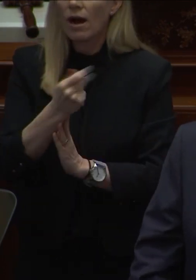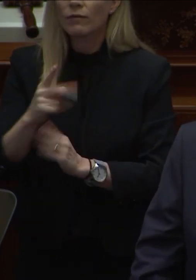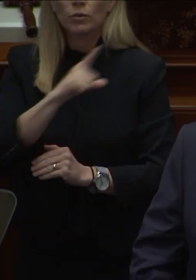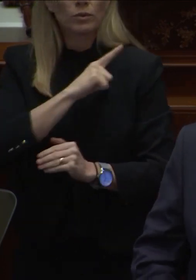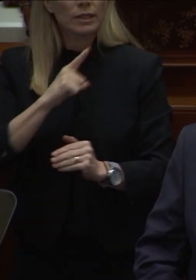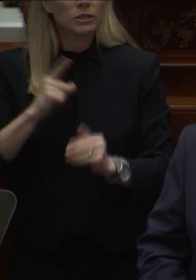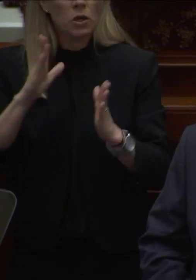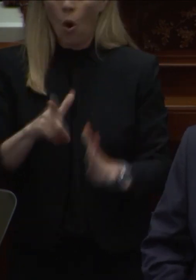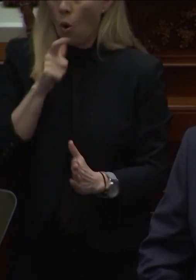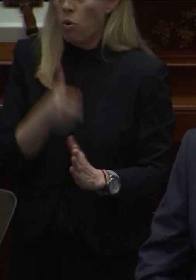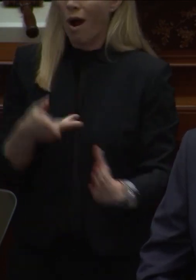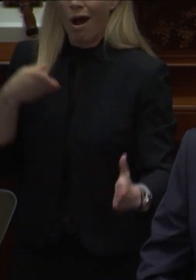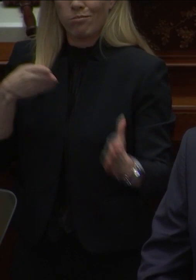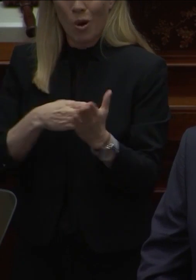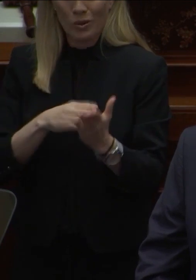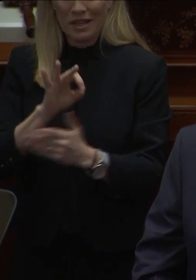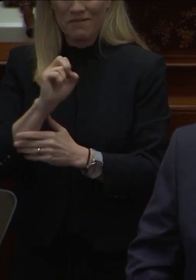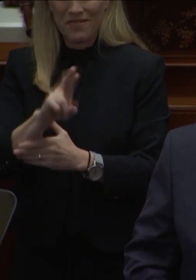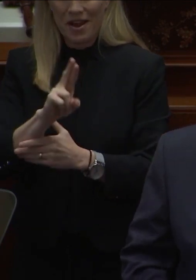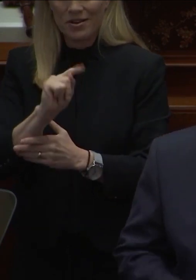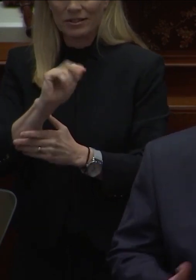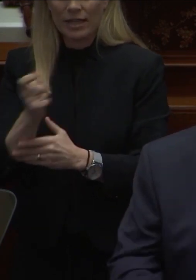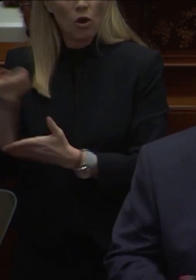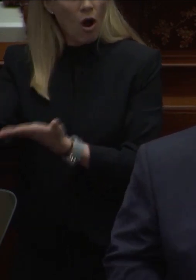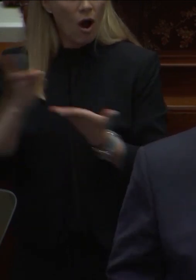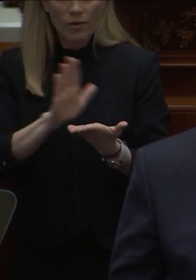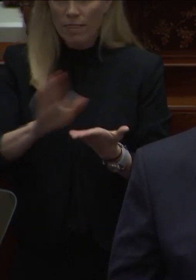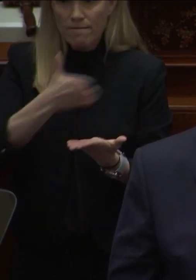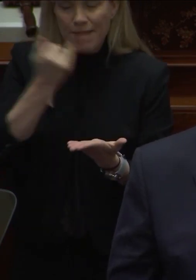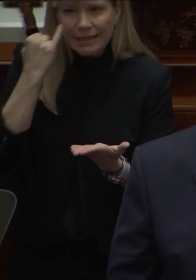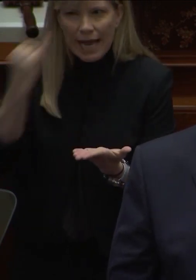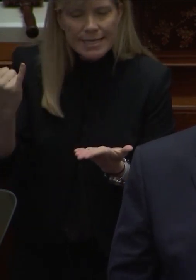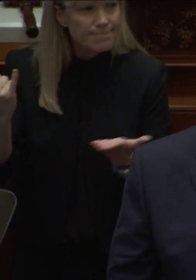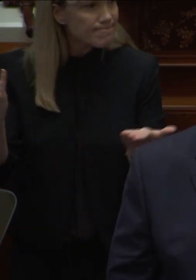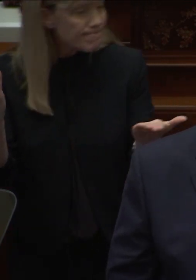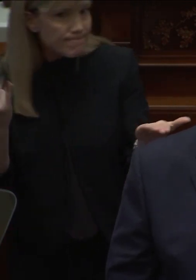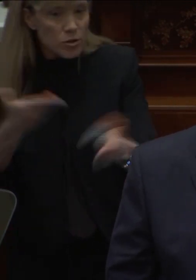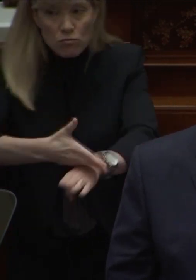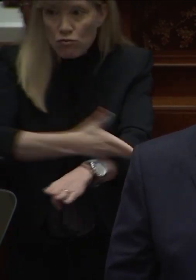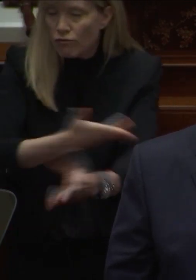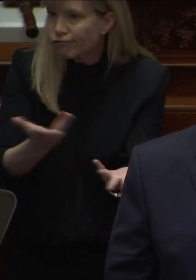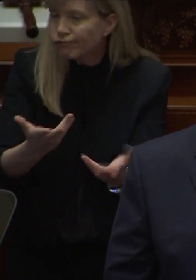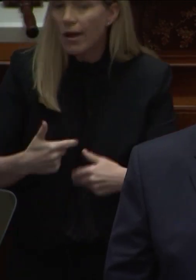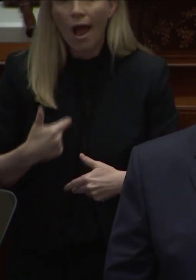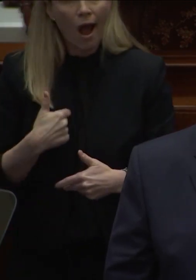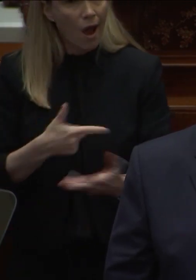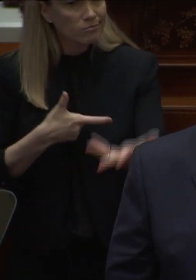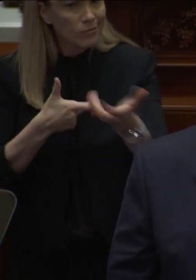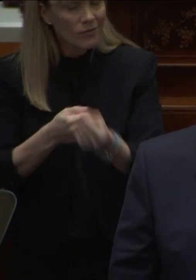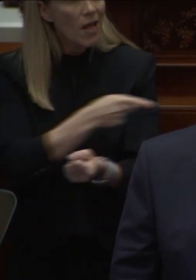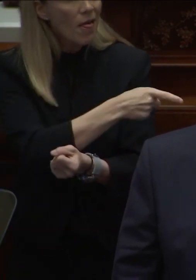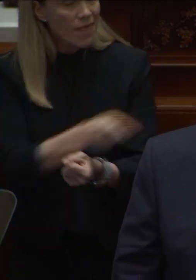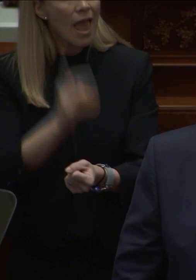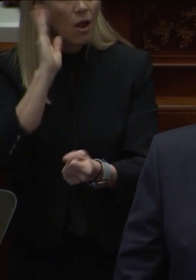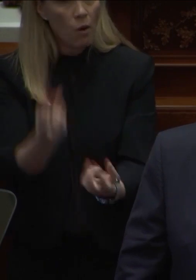CONVERSATION. I HAVE ALREADY ASKED A FEW LEGISLATORS WHO OPPOSE THE FAIR TAX TO OFFER THEIR BEST IDEAS TO